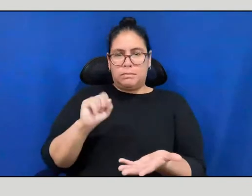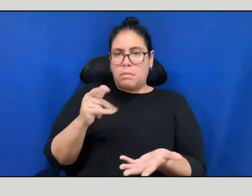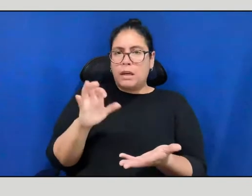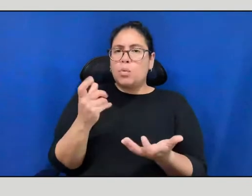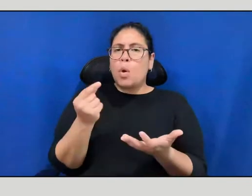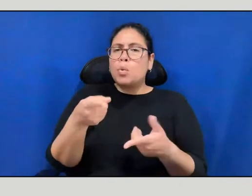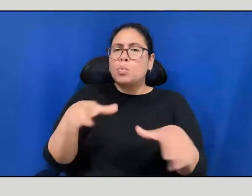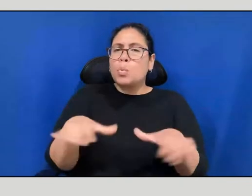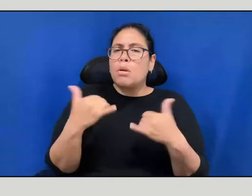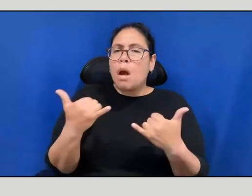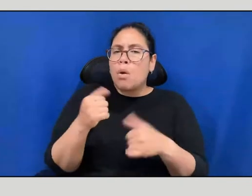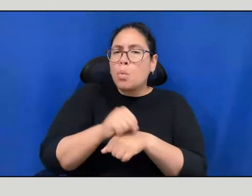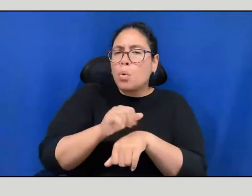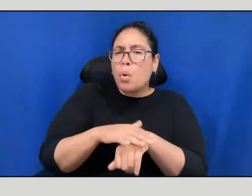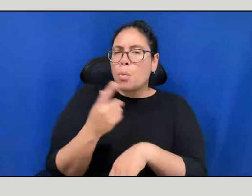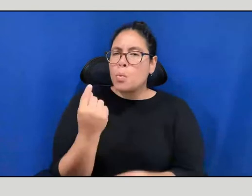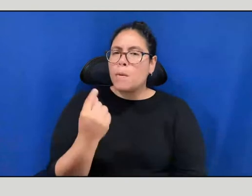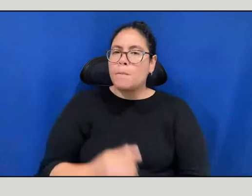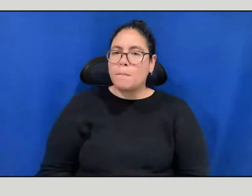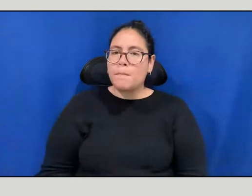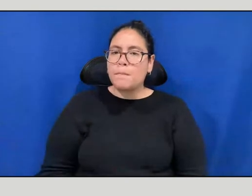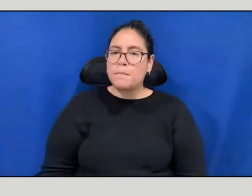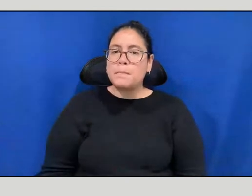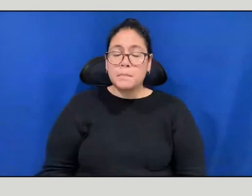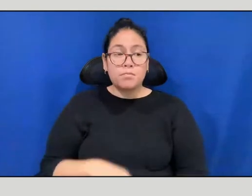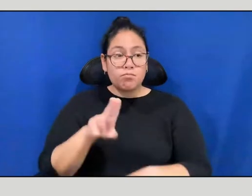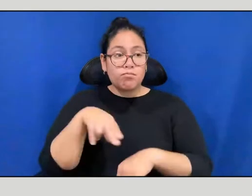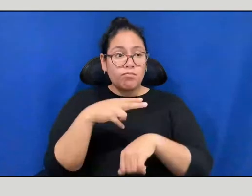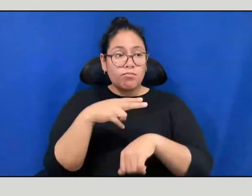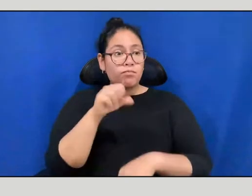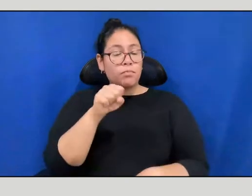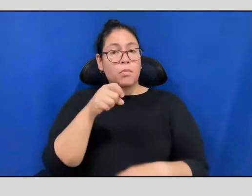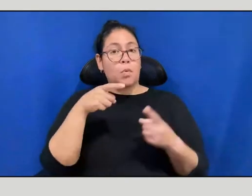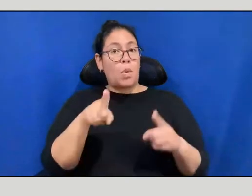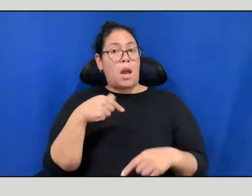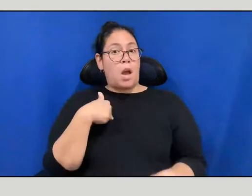Whenever I was a child, I was lucky to live near Castor Ayala.